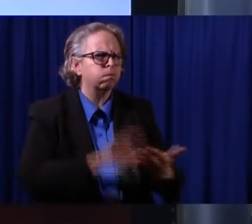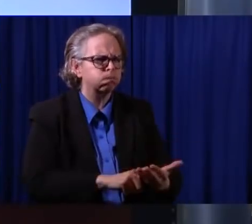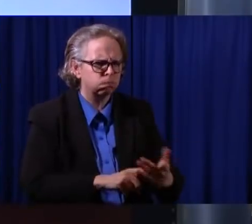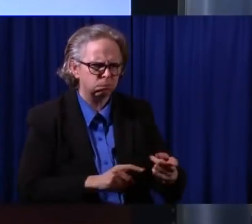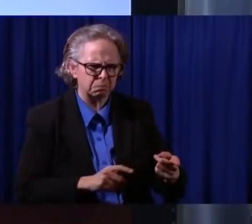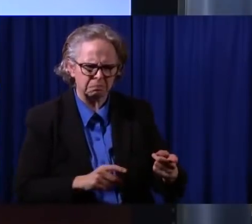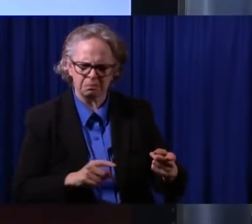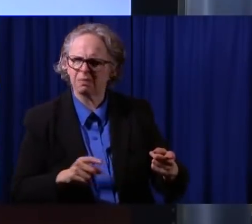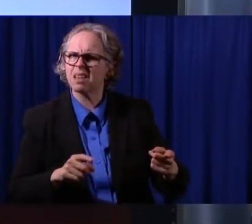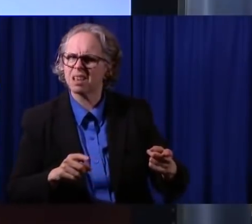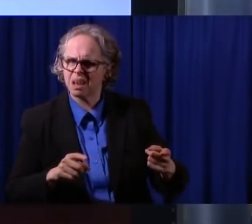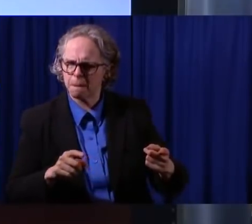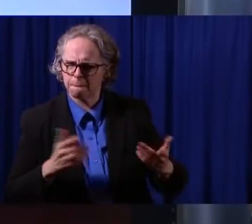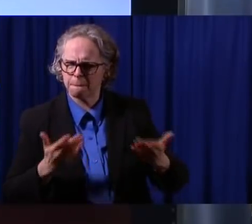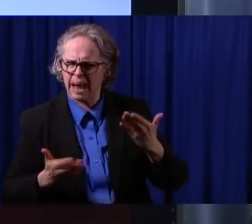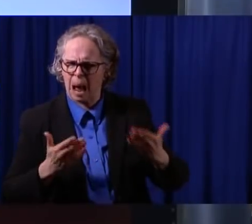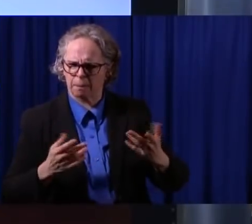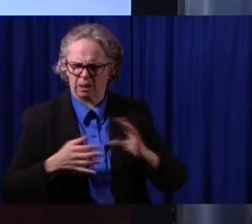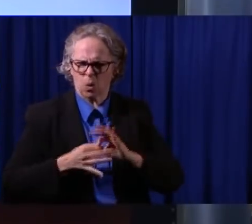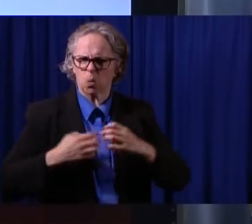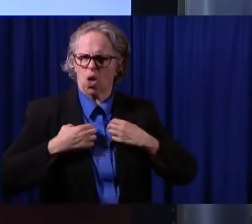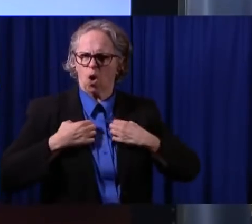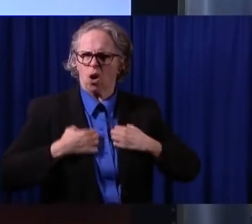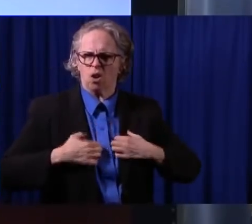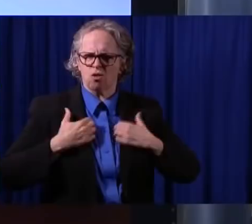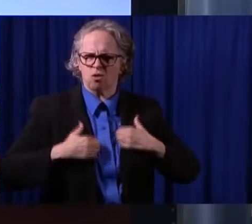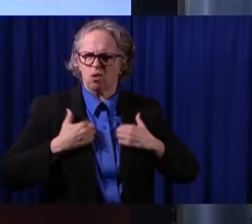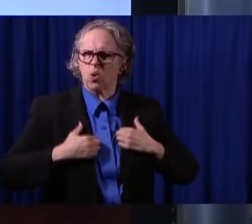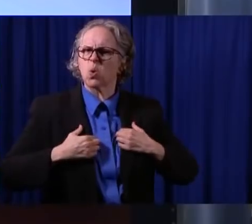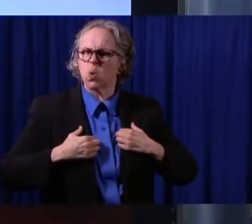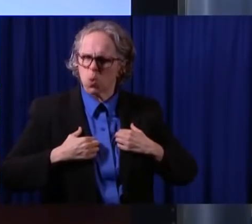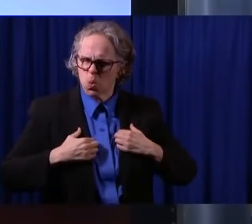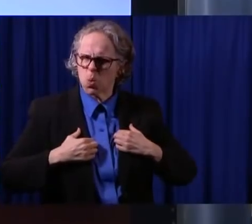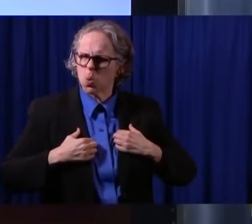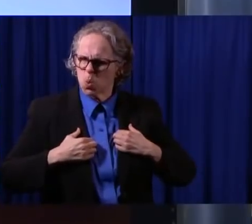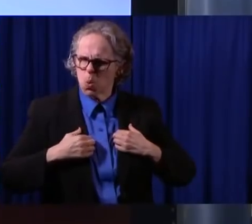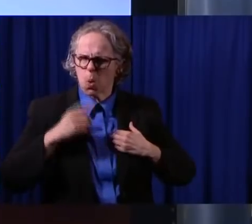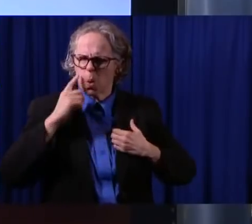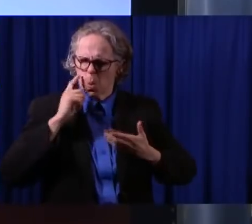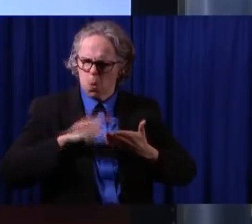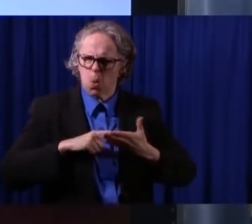SYMPTOMATIC CHILDREN, MEANING THAT FOR KIDS WHO HAVE SYMPTOMS OF A RESPIRATORY VIRAL DISEASE, A LARGER PERCENT OF THEM ARE